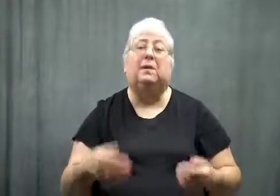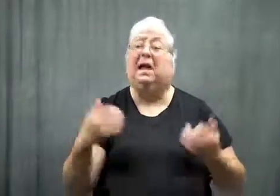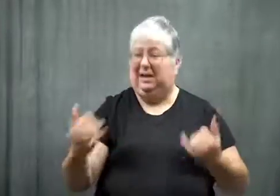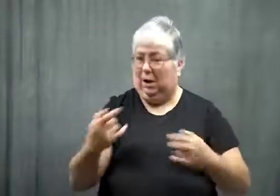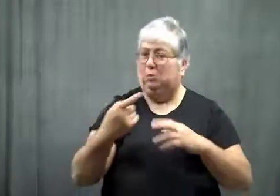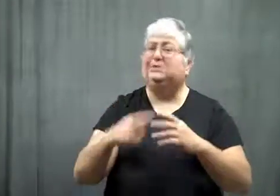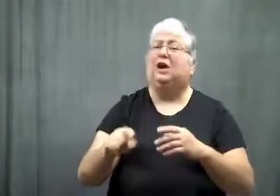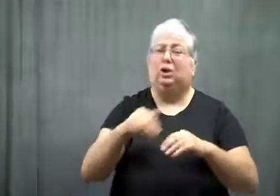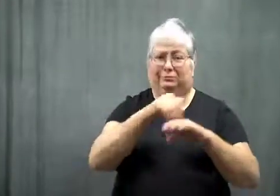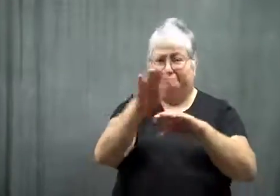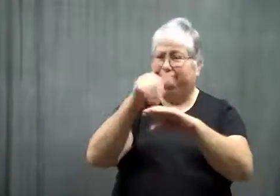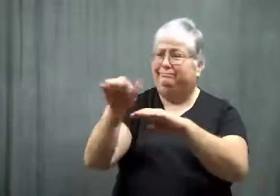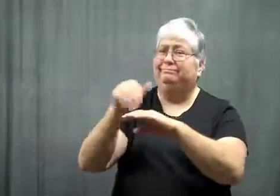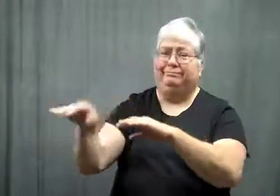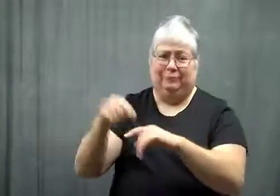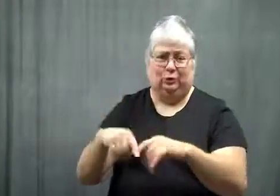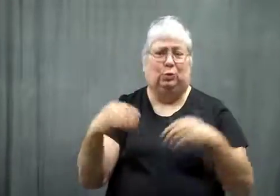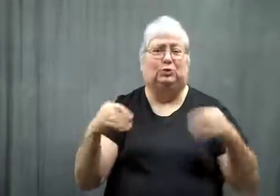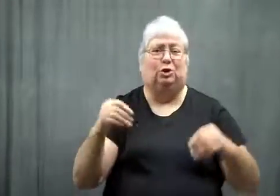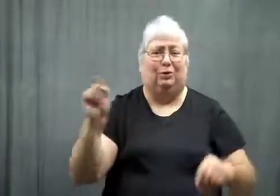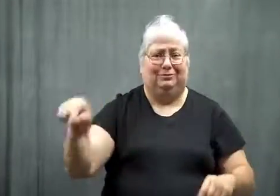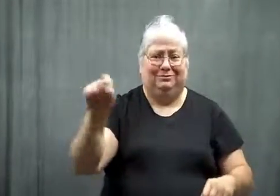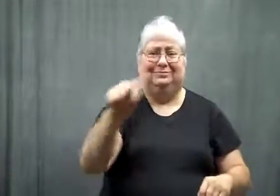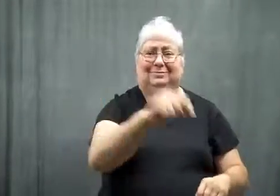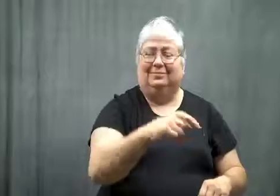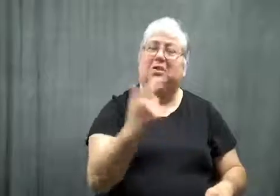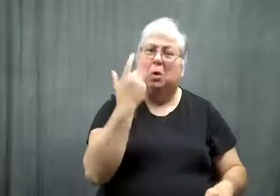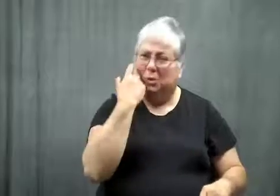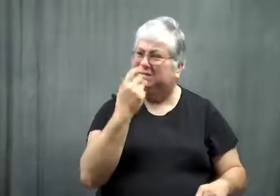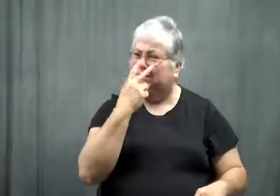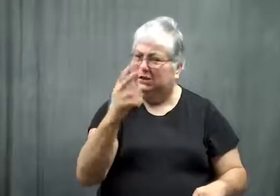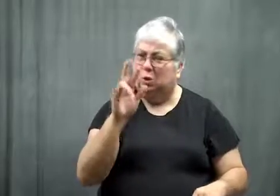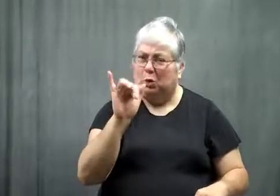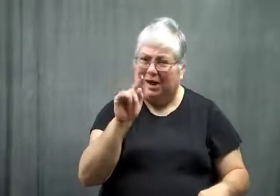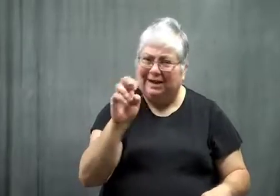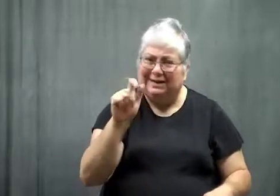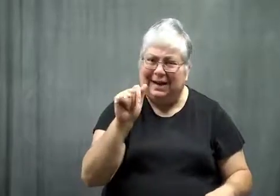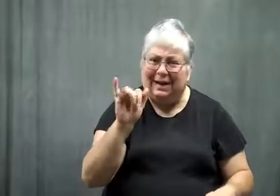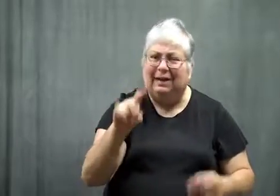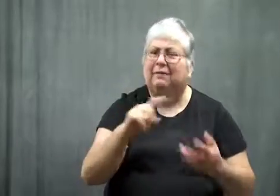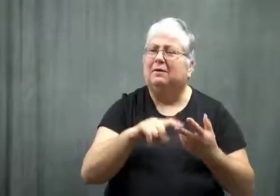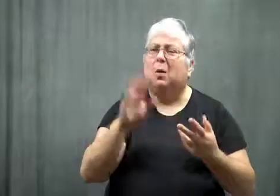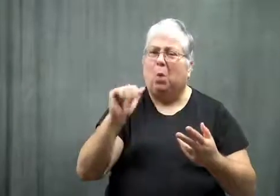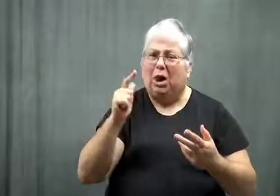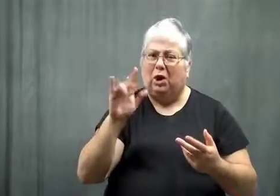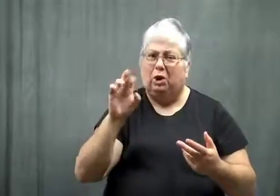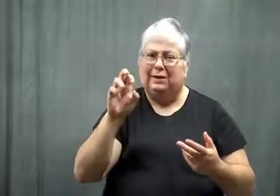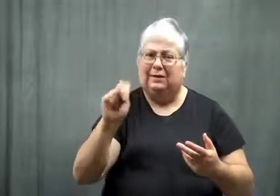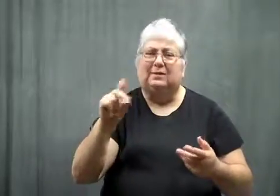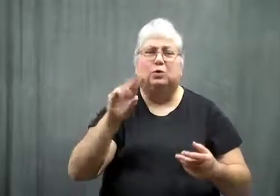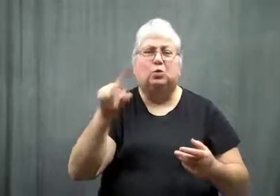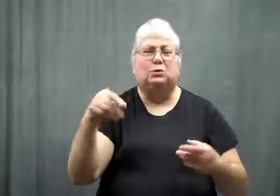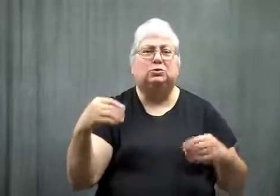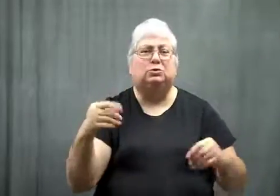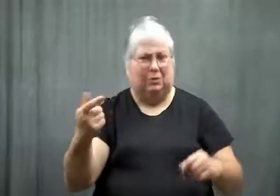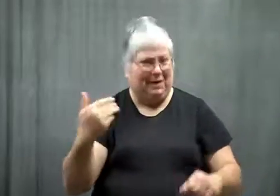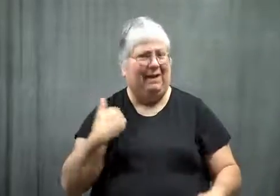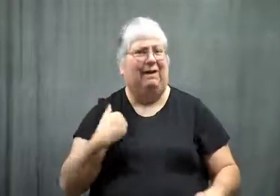The vaccine has started shipping to stores and other places.